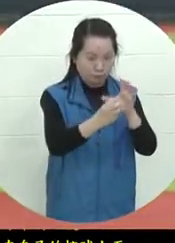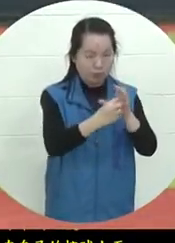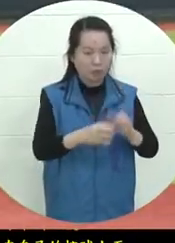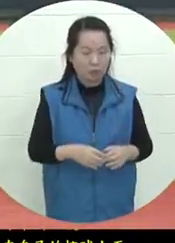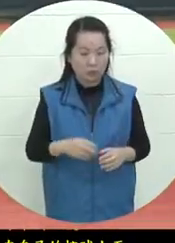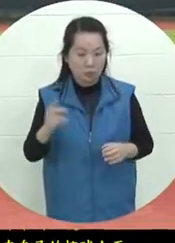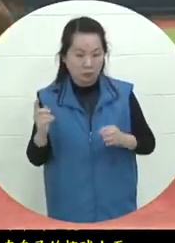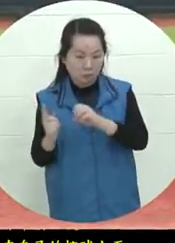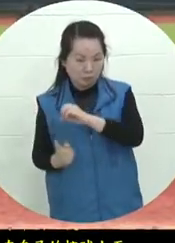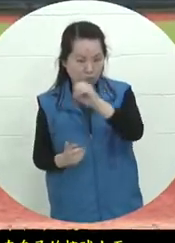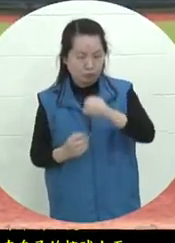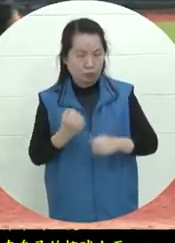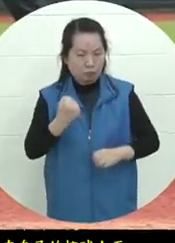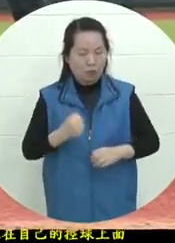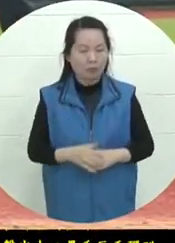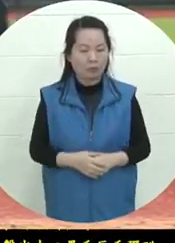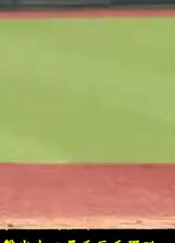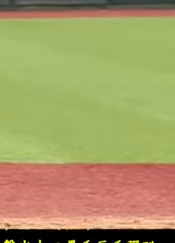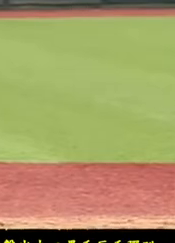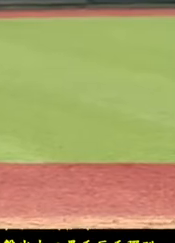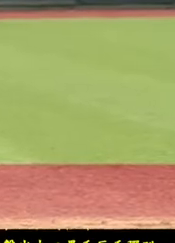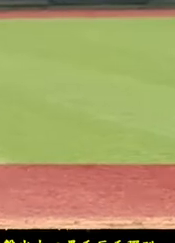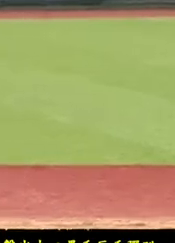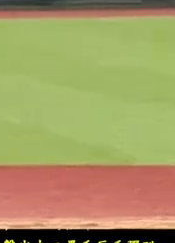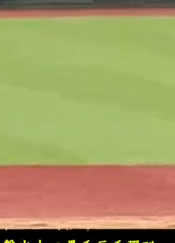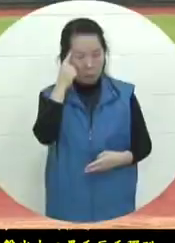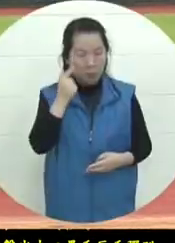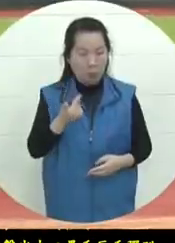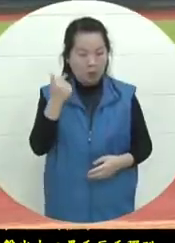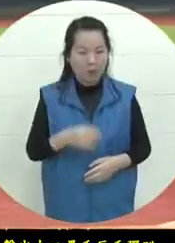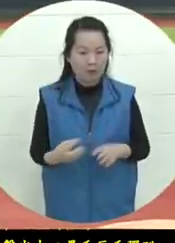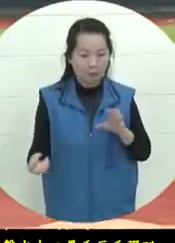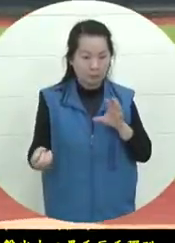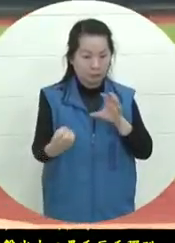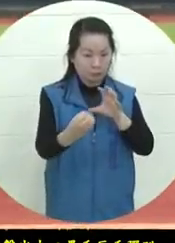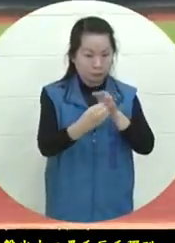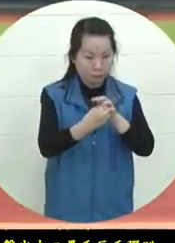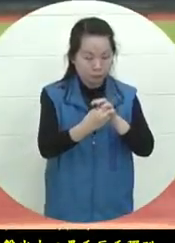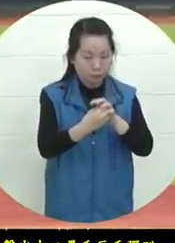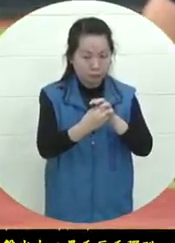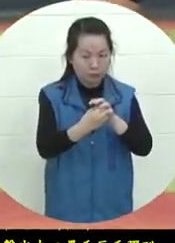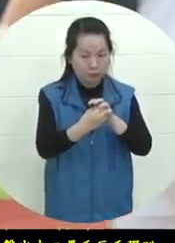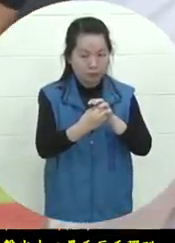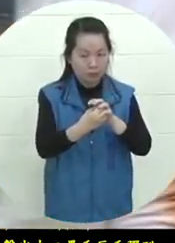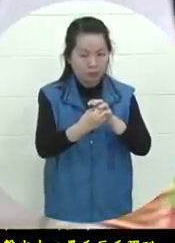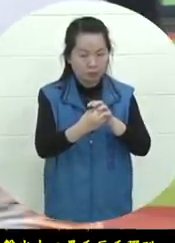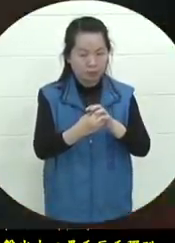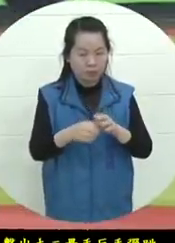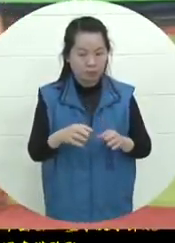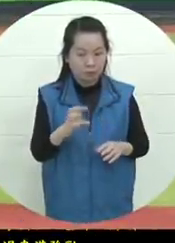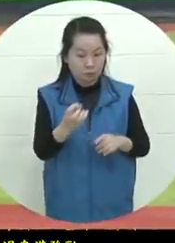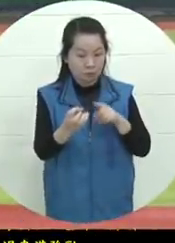, but the second baseman's reaction and control of the bounce of the ball during the entire catch